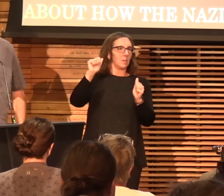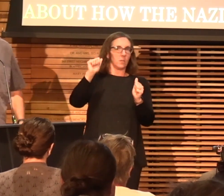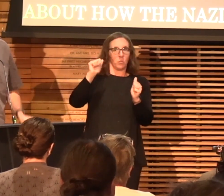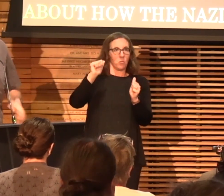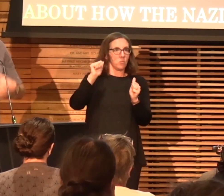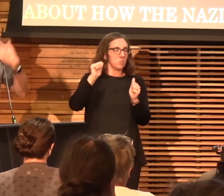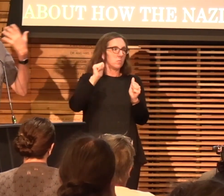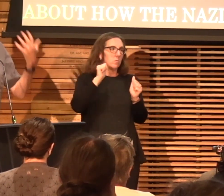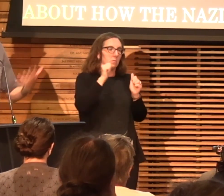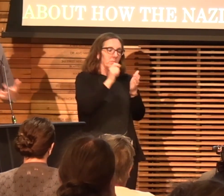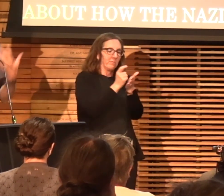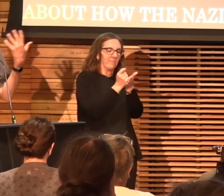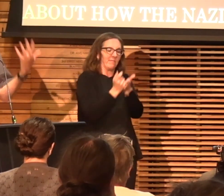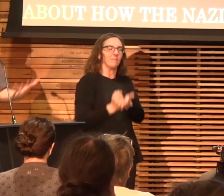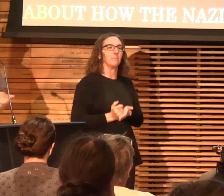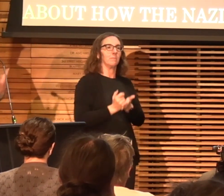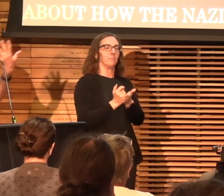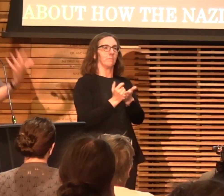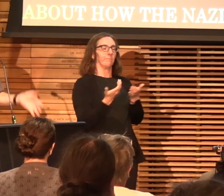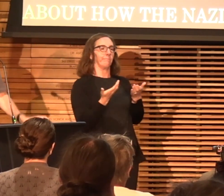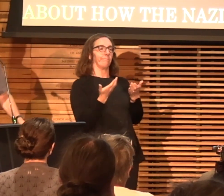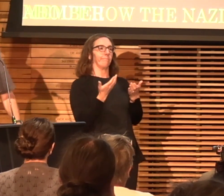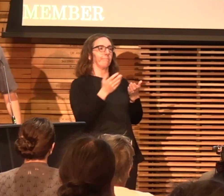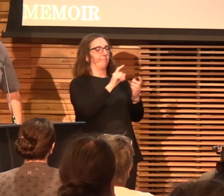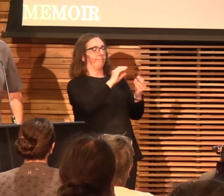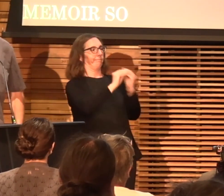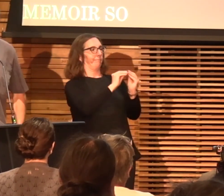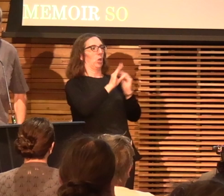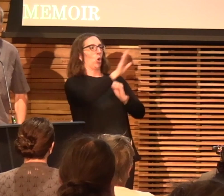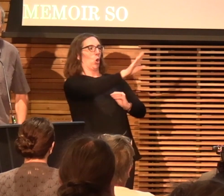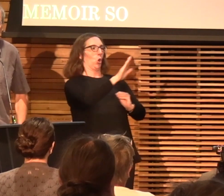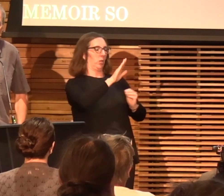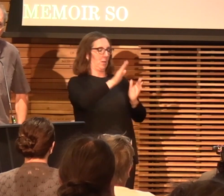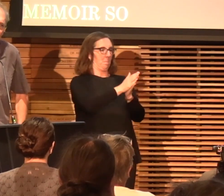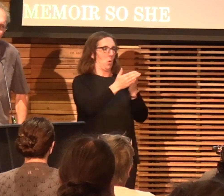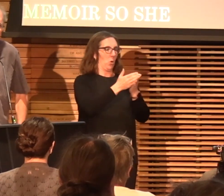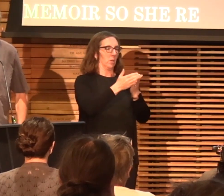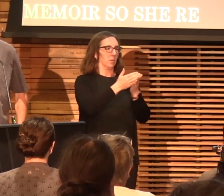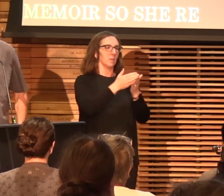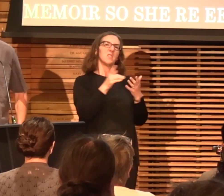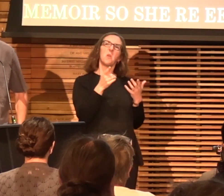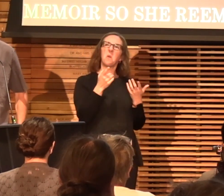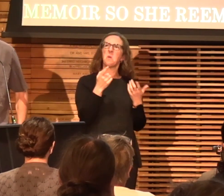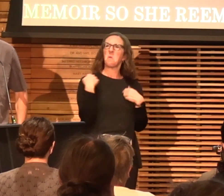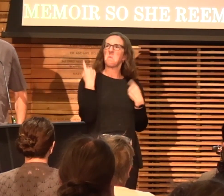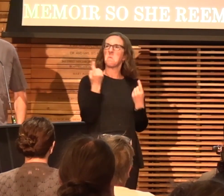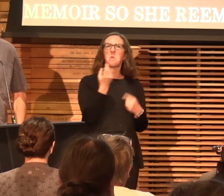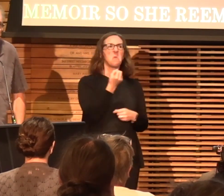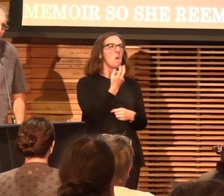So she sort of reemerges into radical politics after 12 years, 13 years,